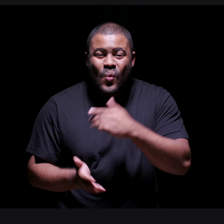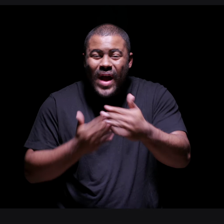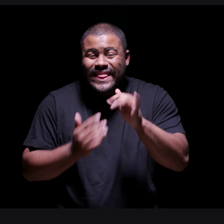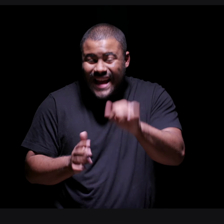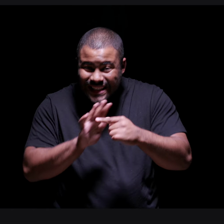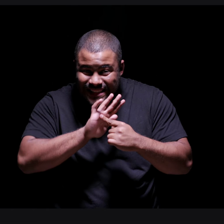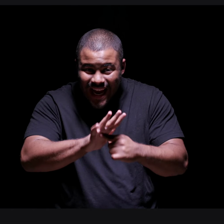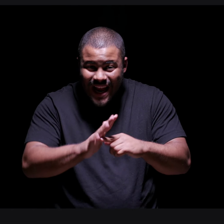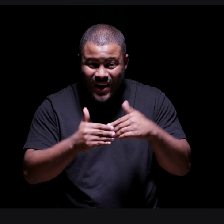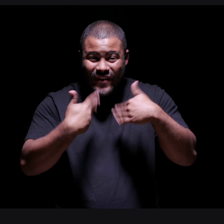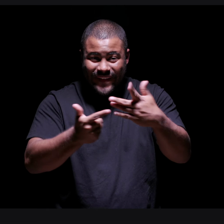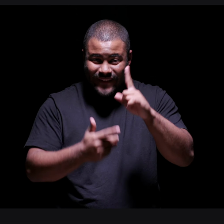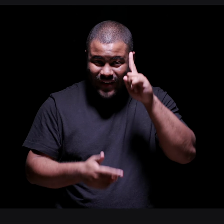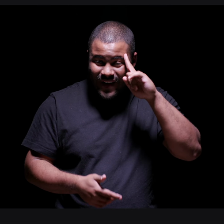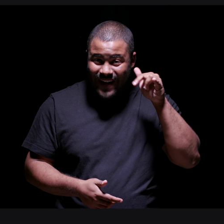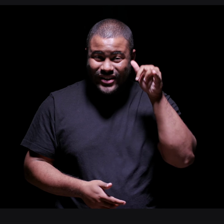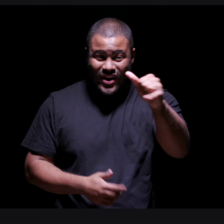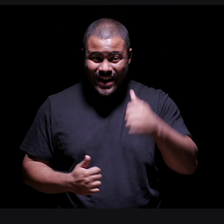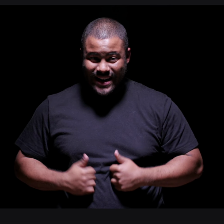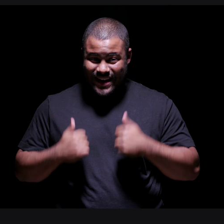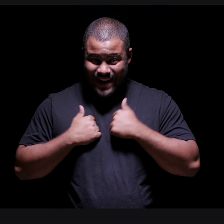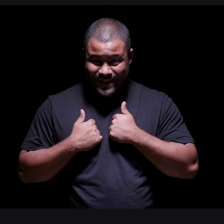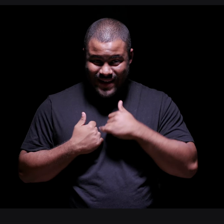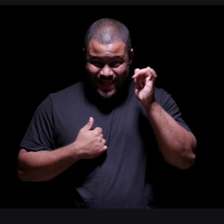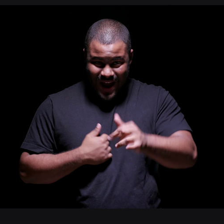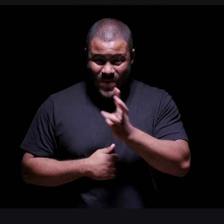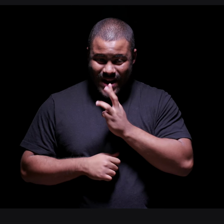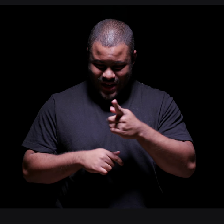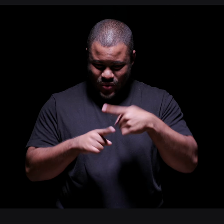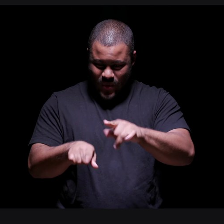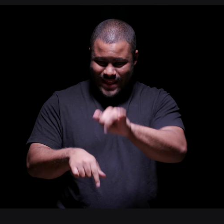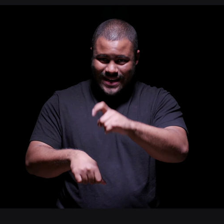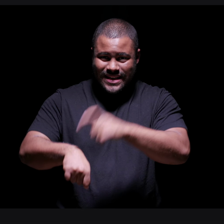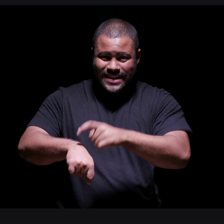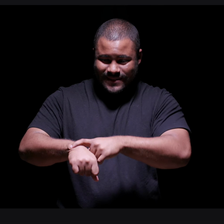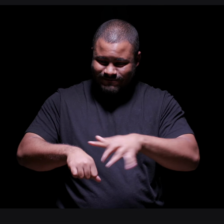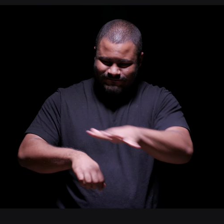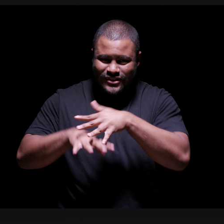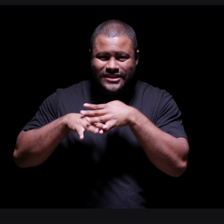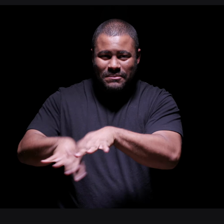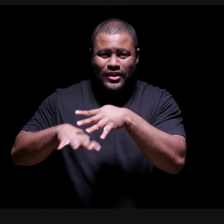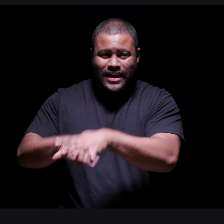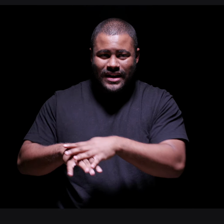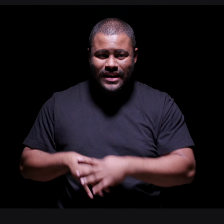Whether the sign was offering eternal water to an outcasted Samaritan to show that